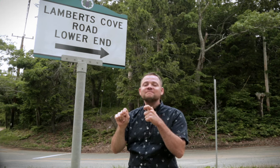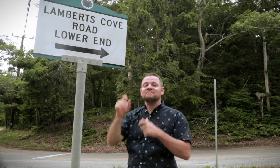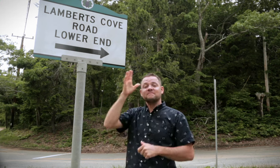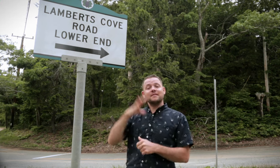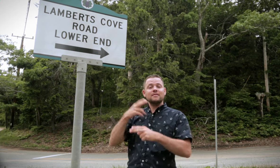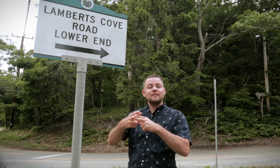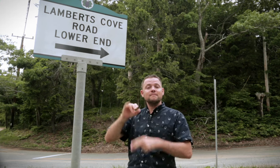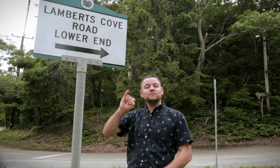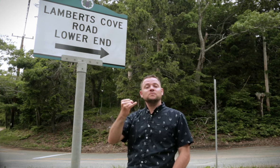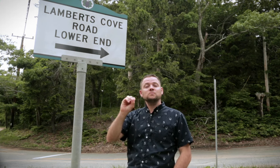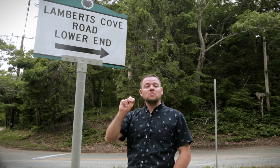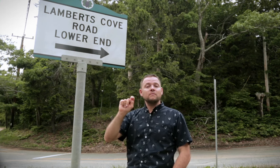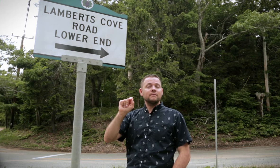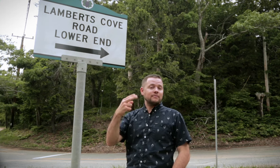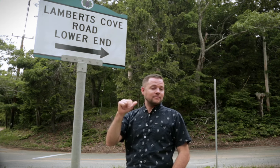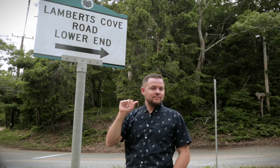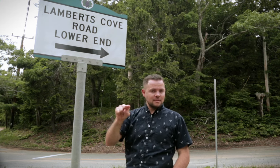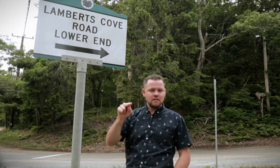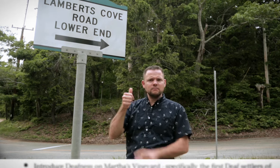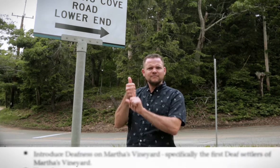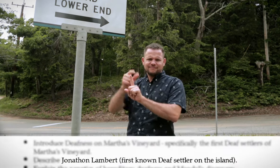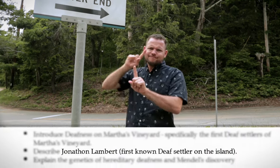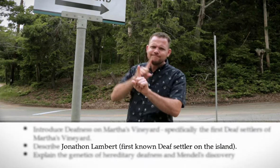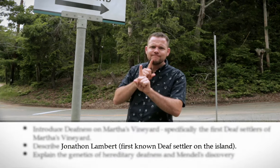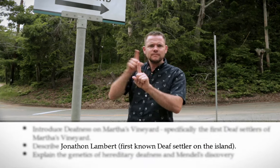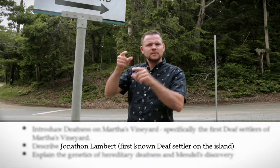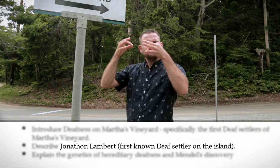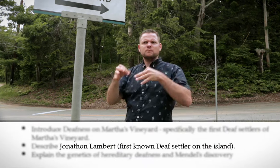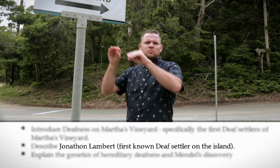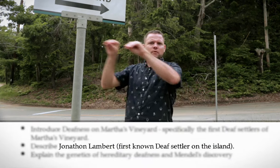His name was Jonathon, and he was deaf.